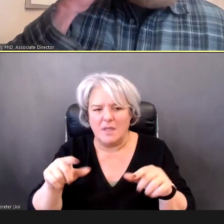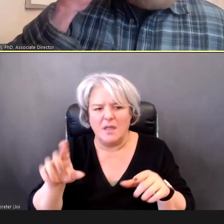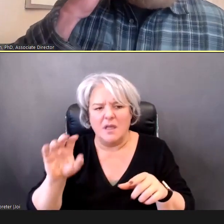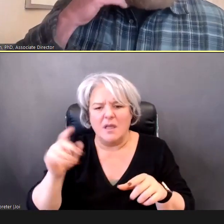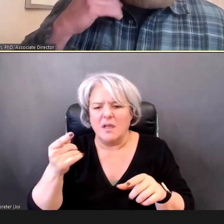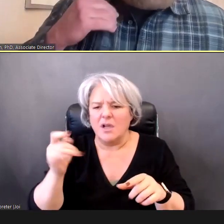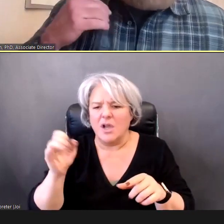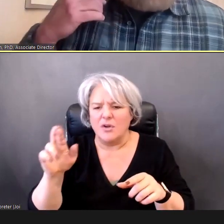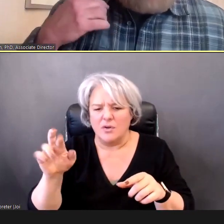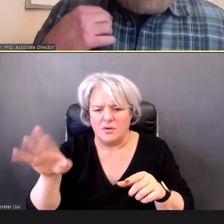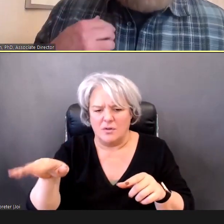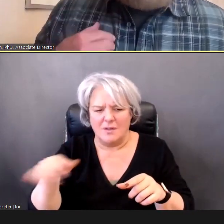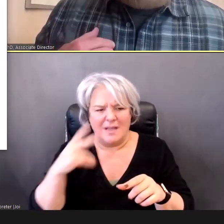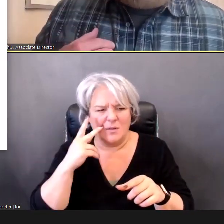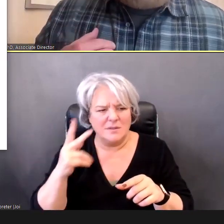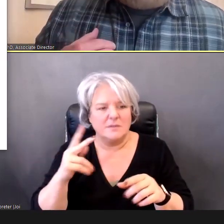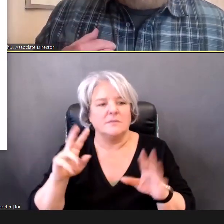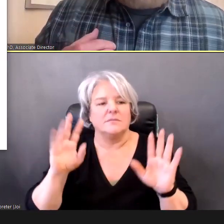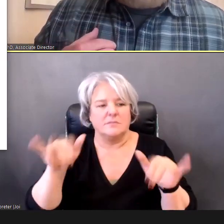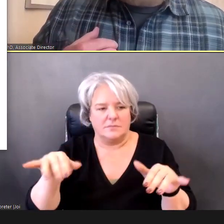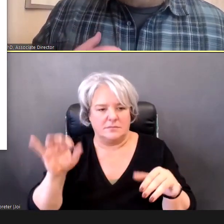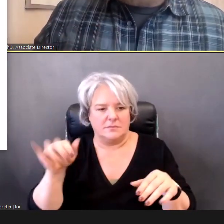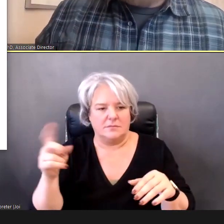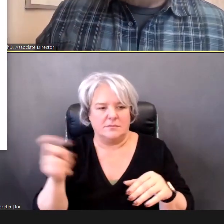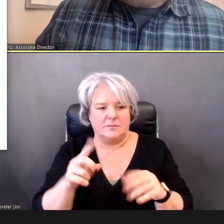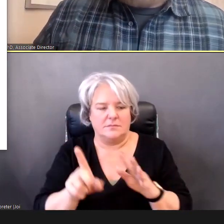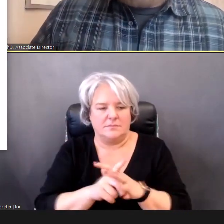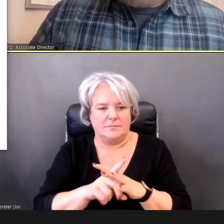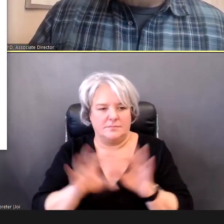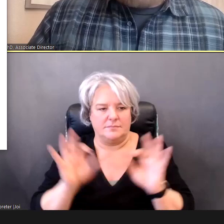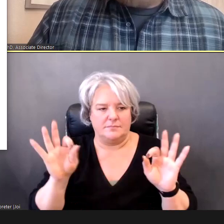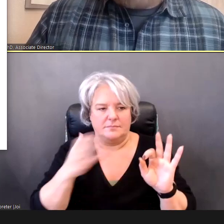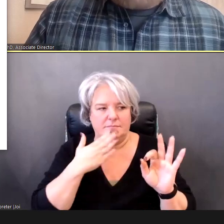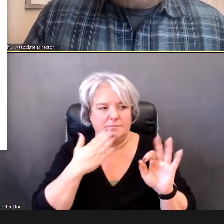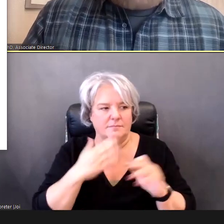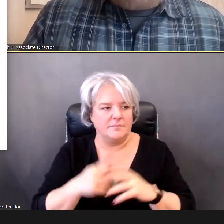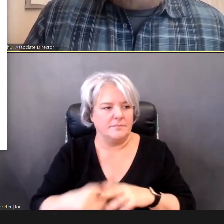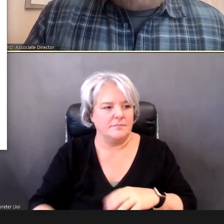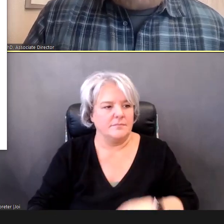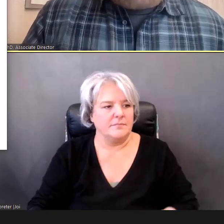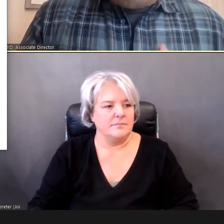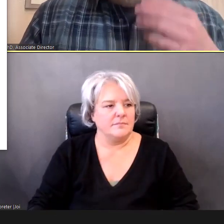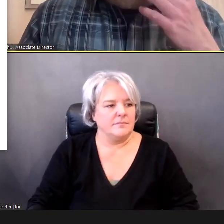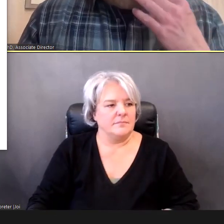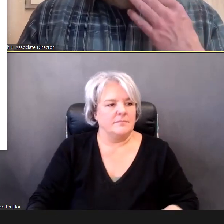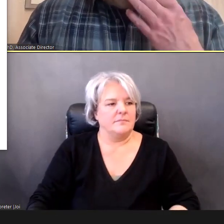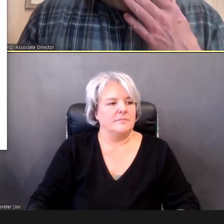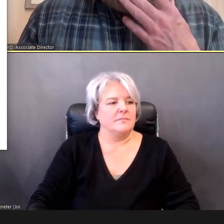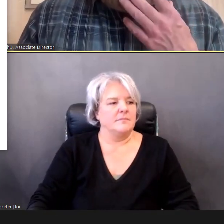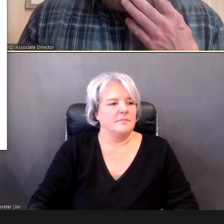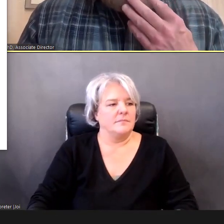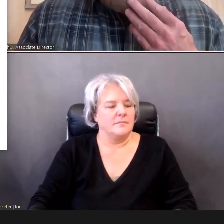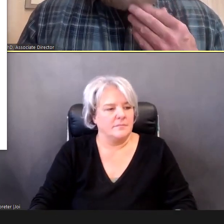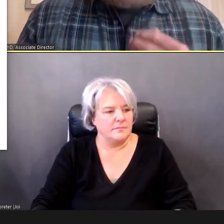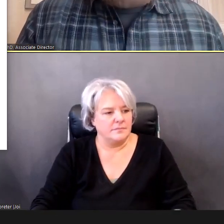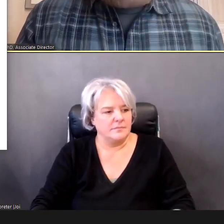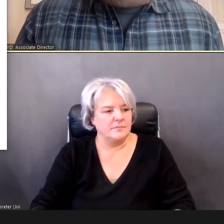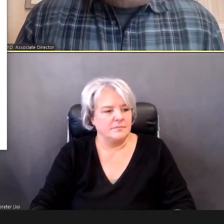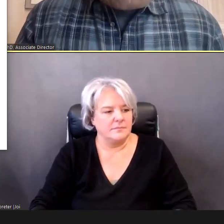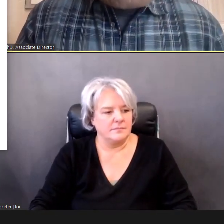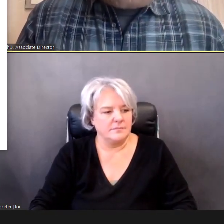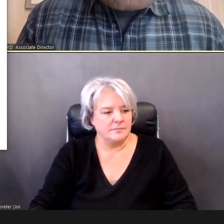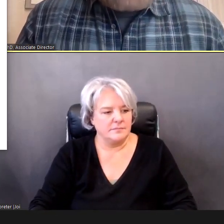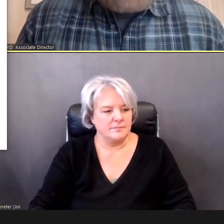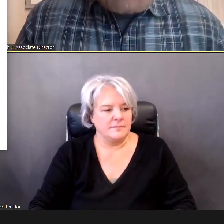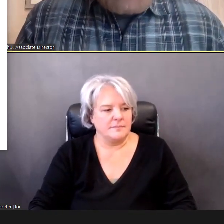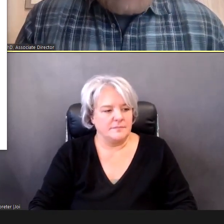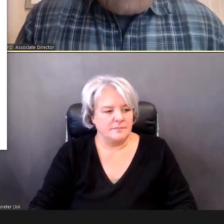poll question should I there we go okay